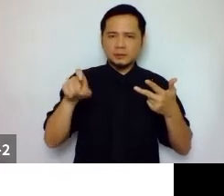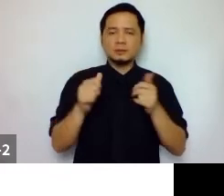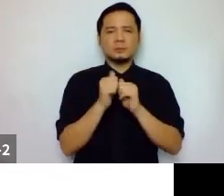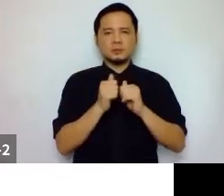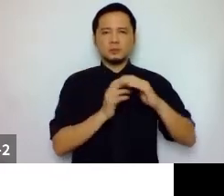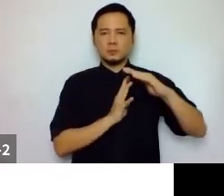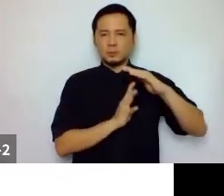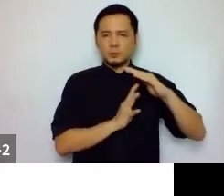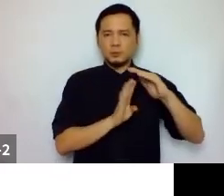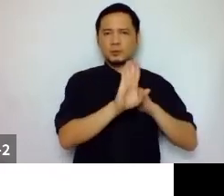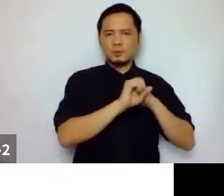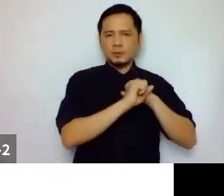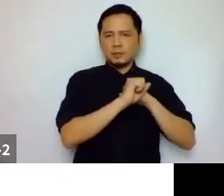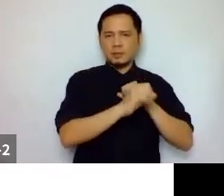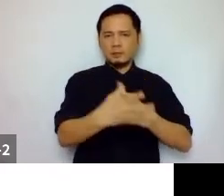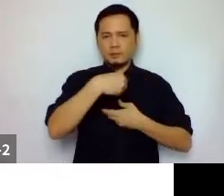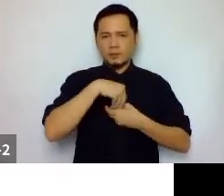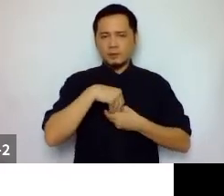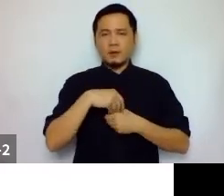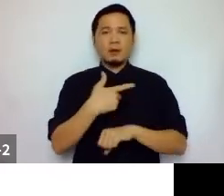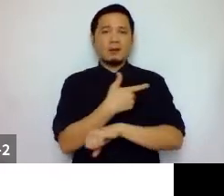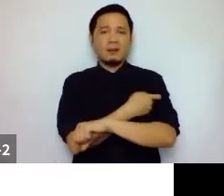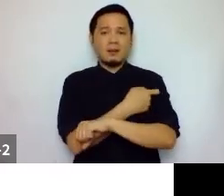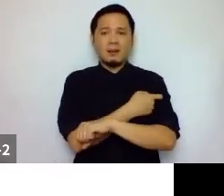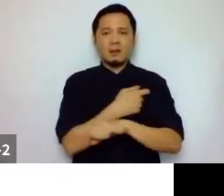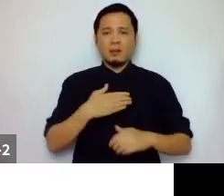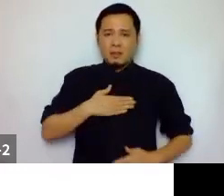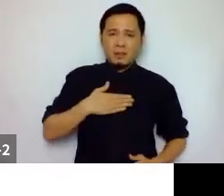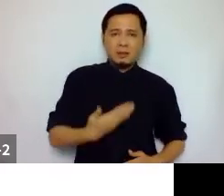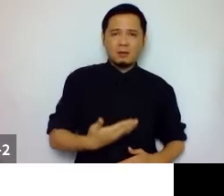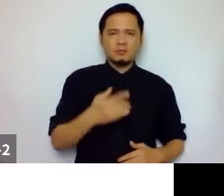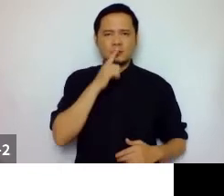Vaccine willingness is a problem and a challenge all over the world.